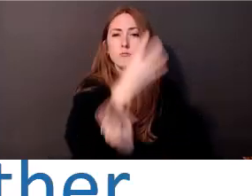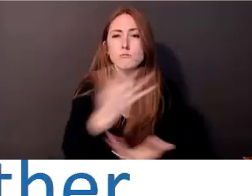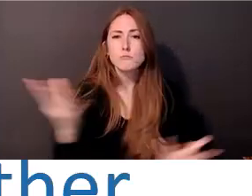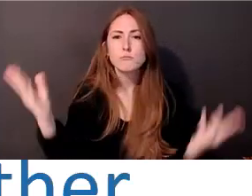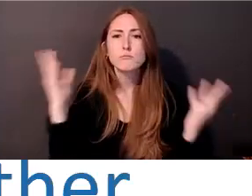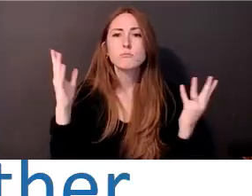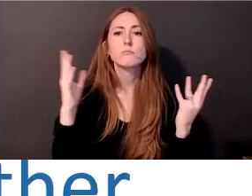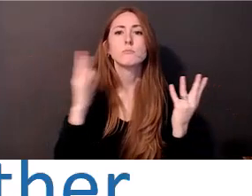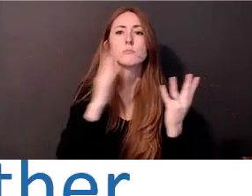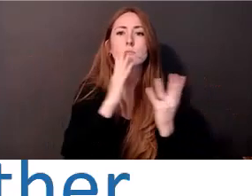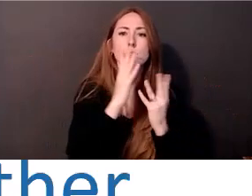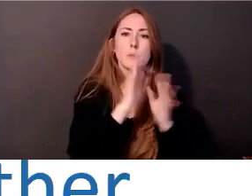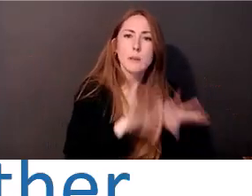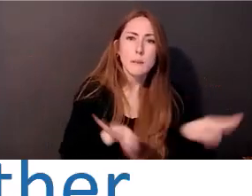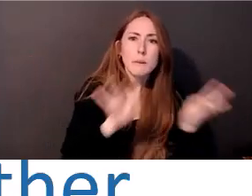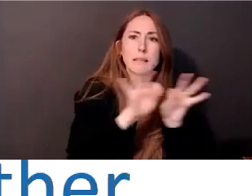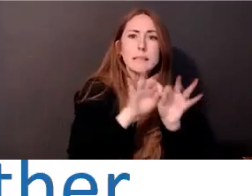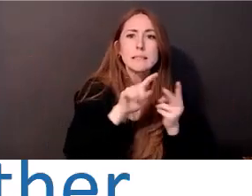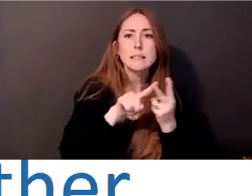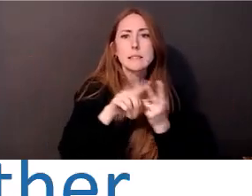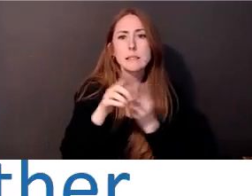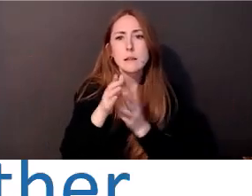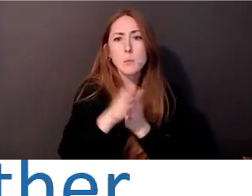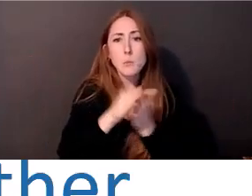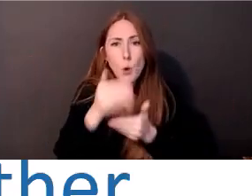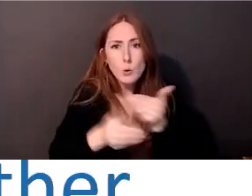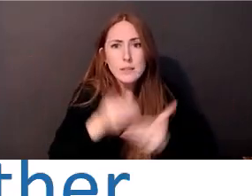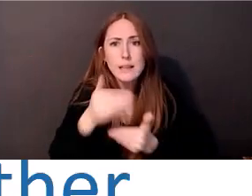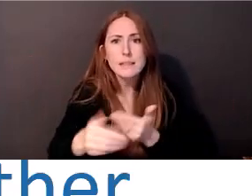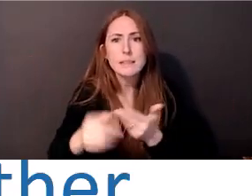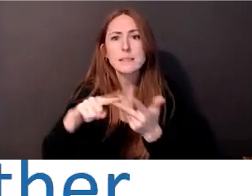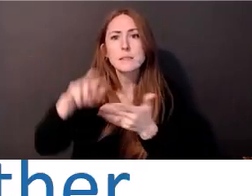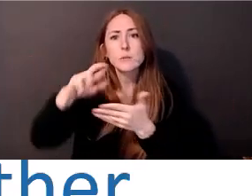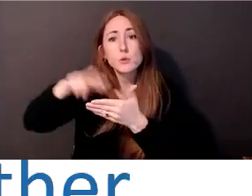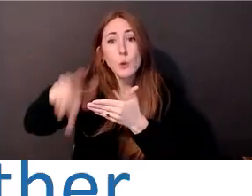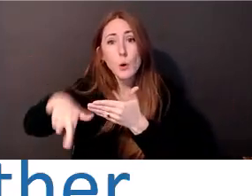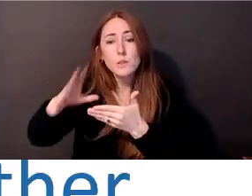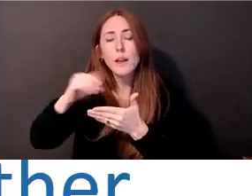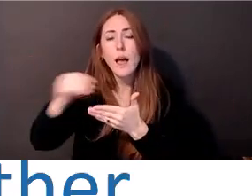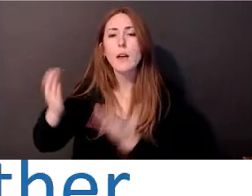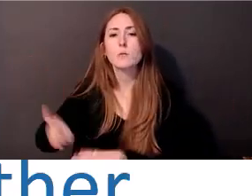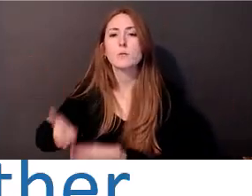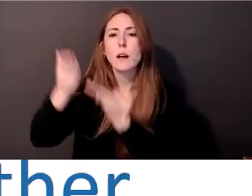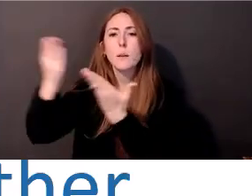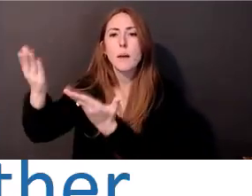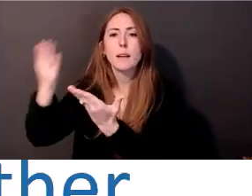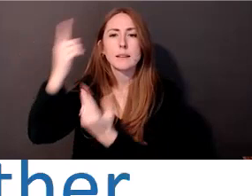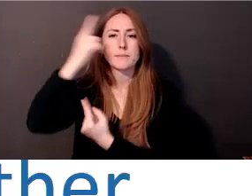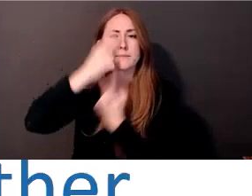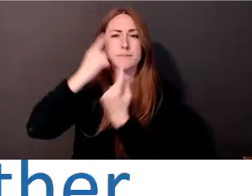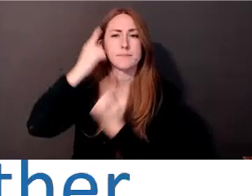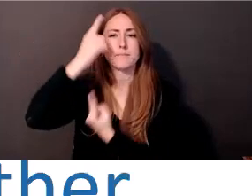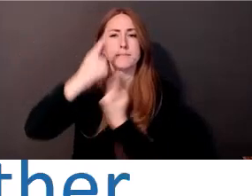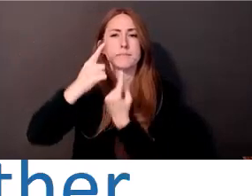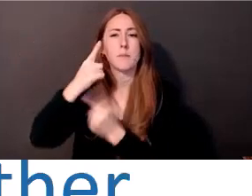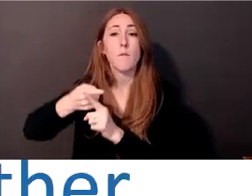the findings, and the recommended considerations from the literature that we reviewed,